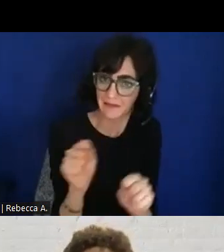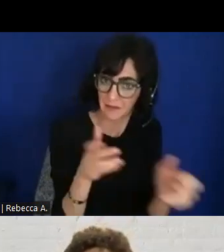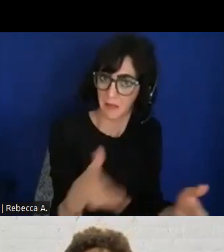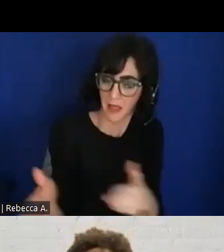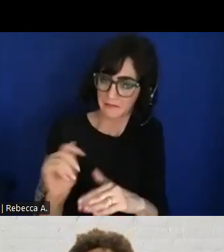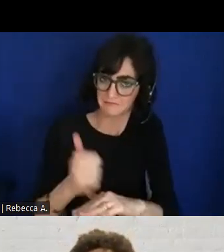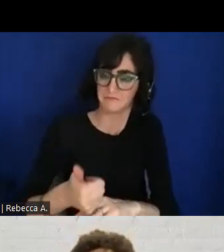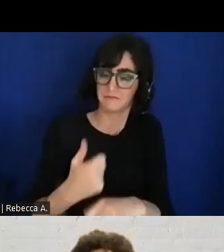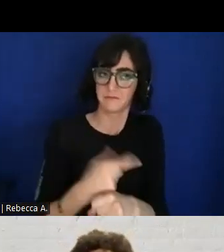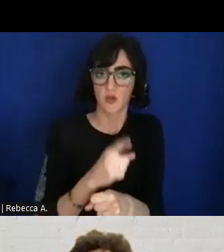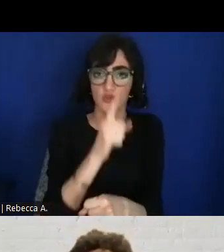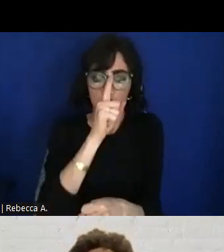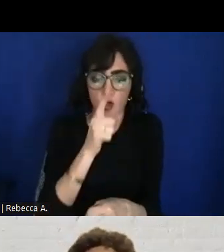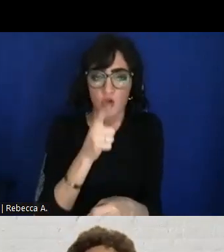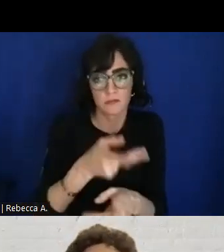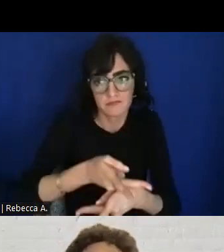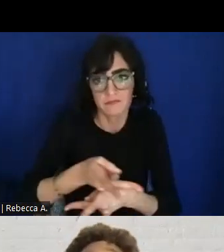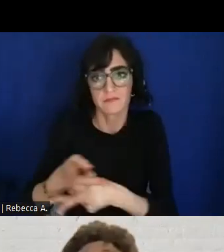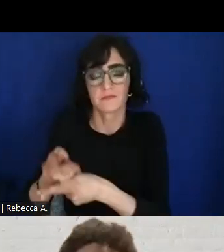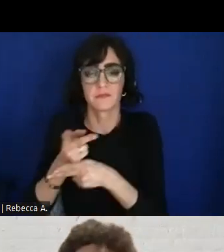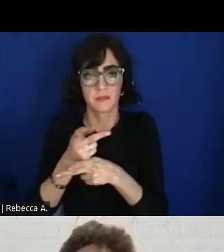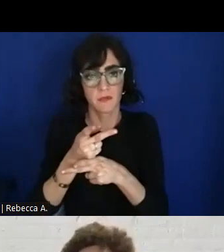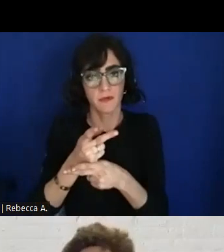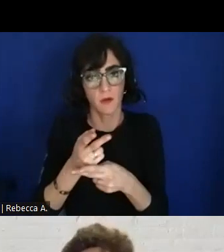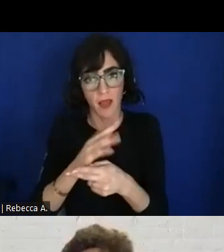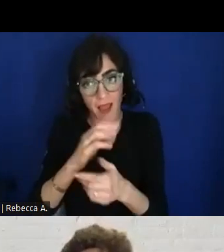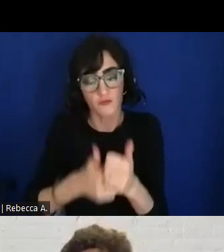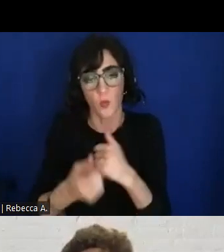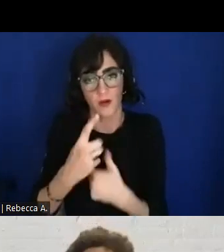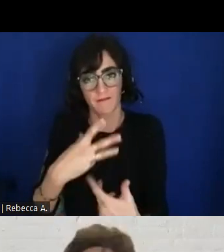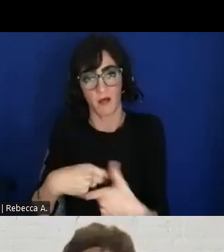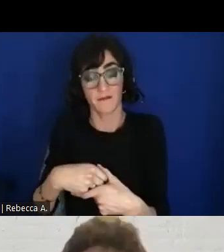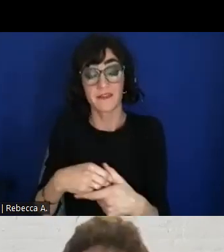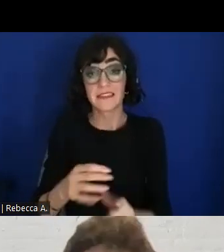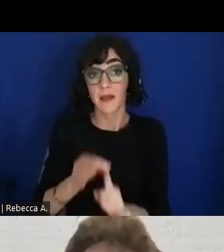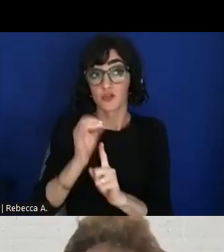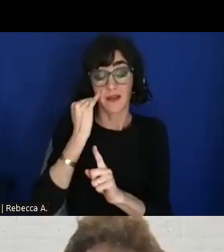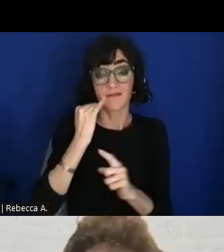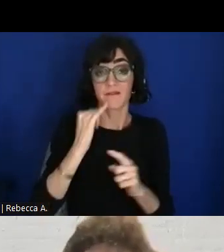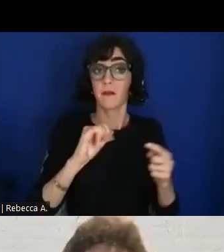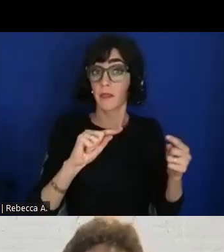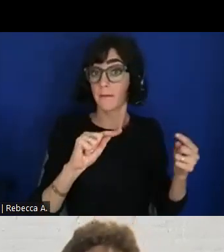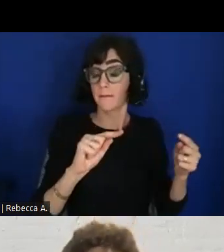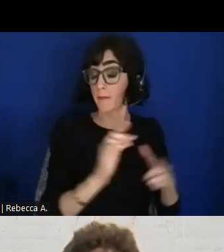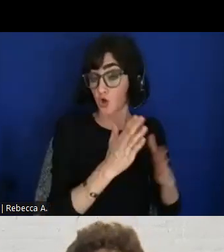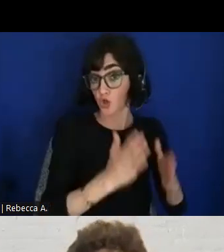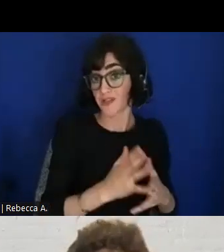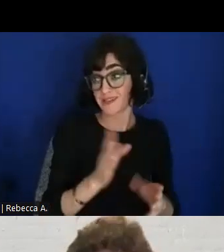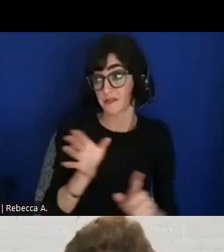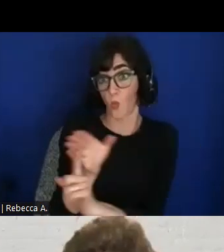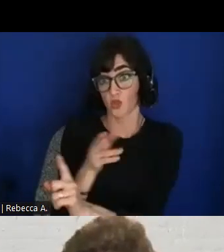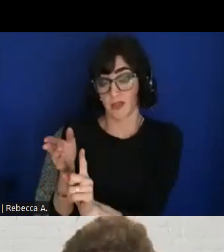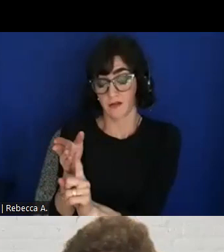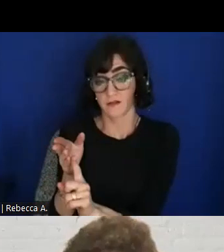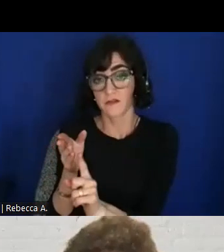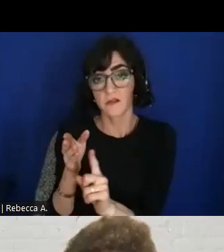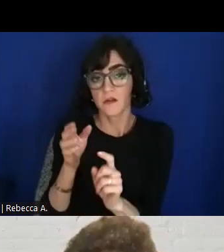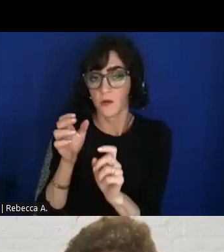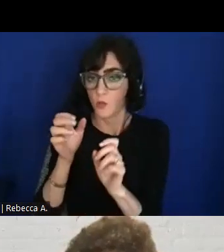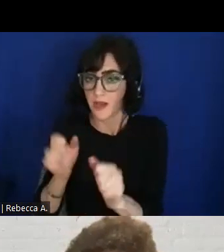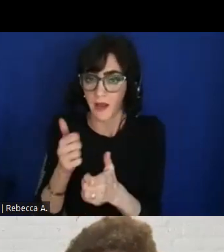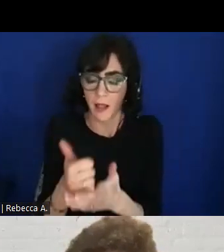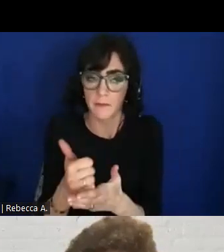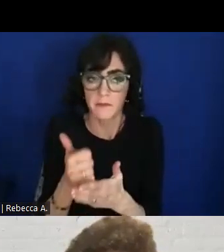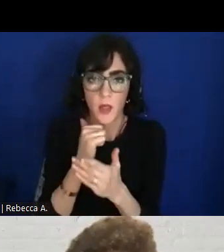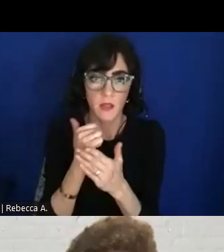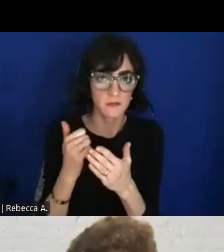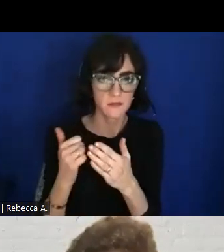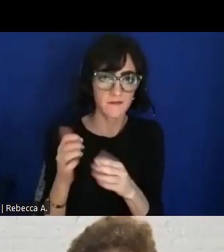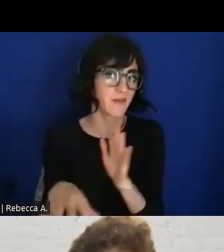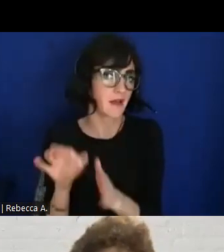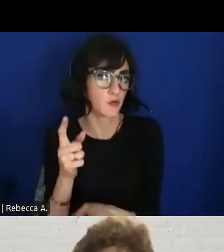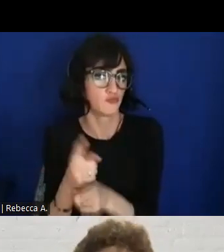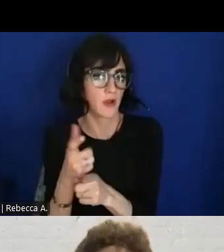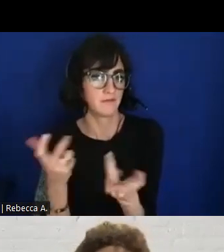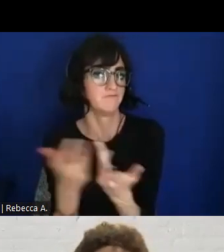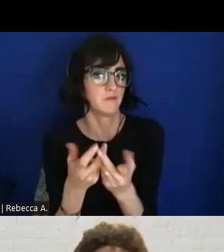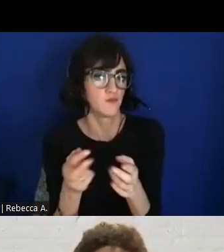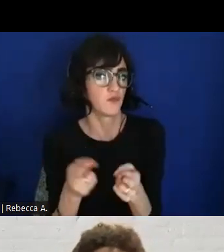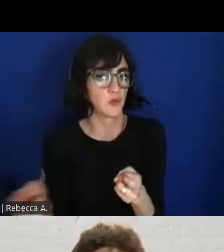the harm from an abusive partner who engages in substance use coercion um